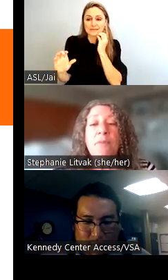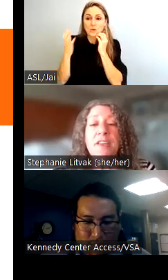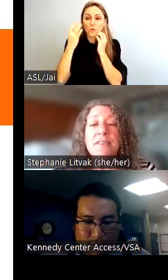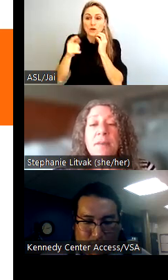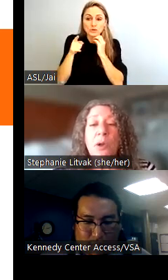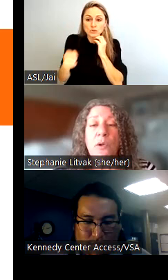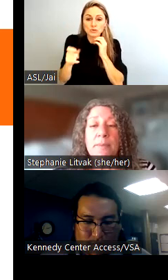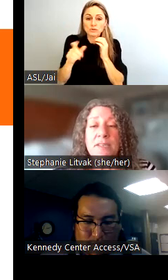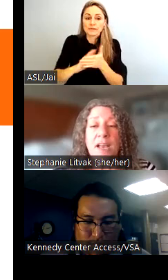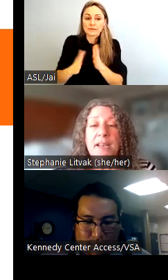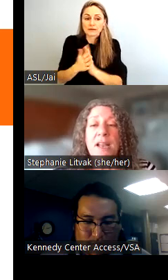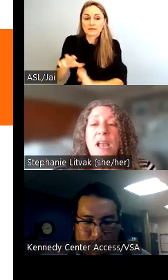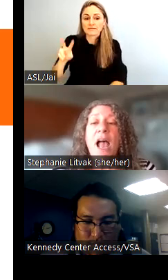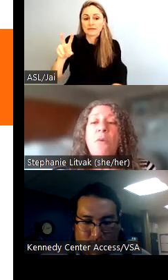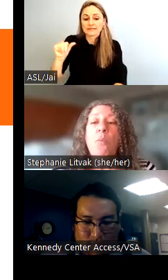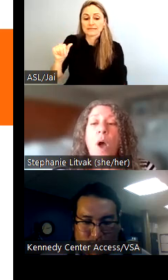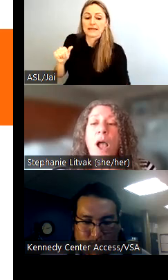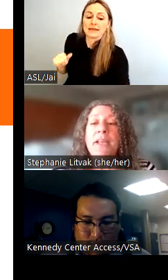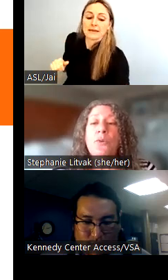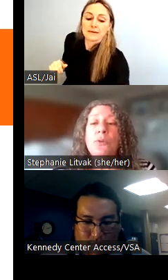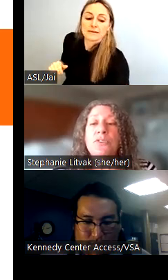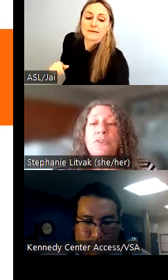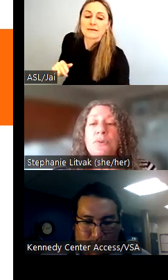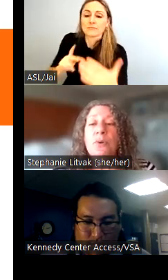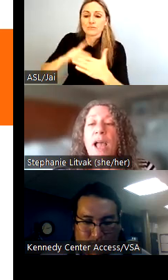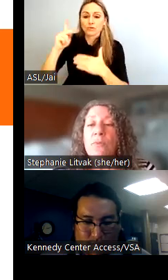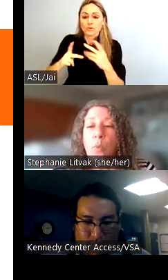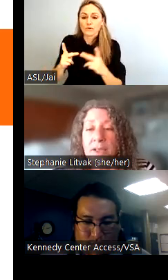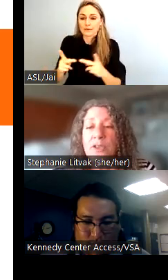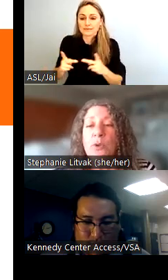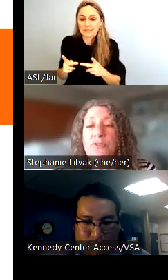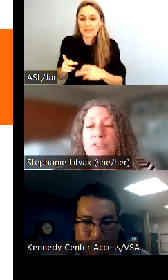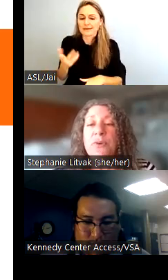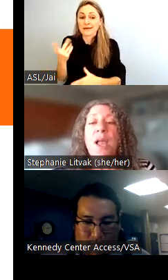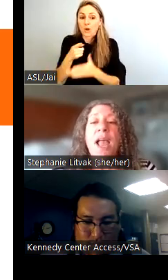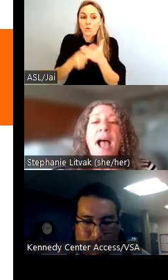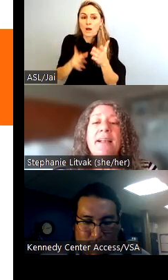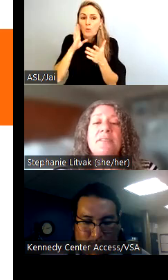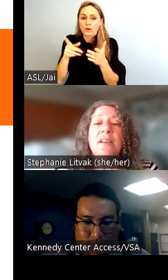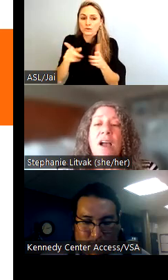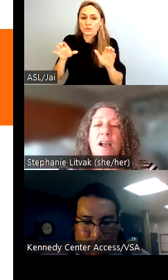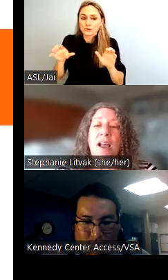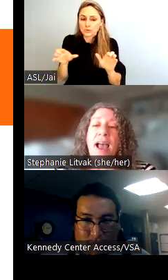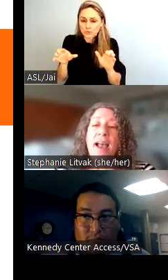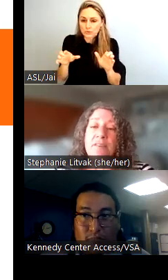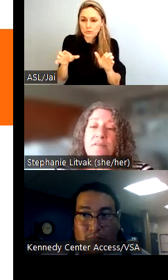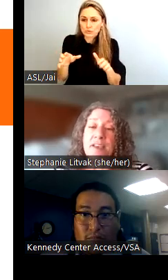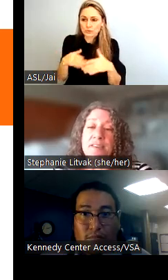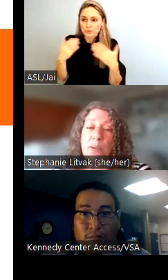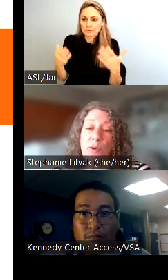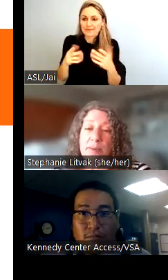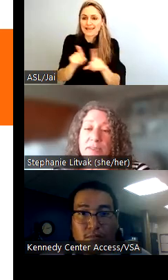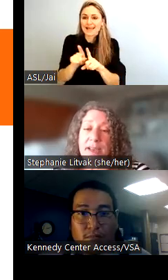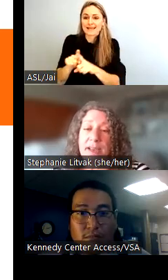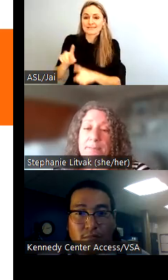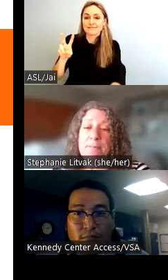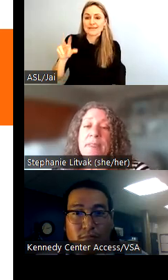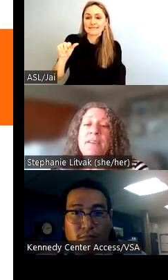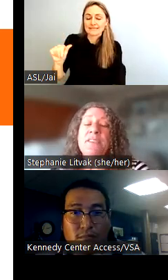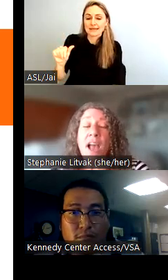a VSA Program Site and why you will do, and what you will do as a VSA Program Site.